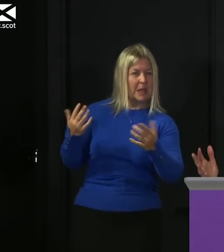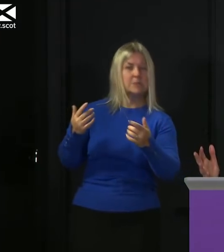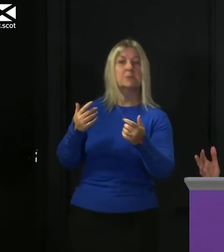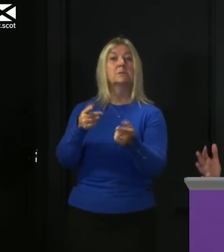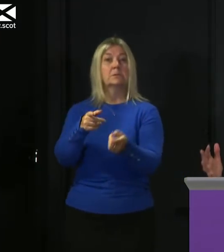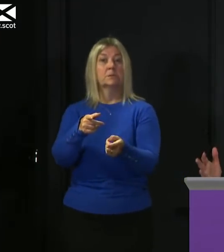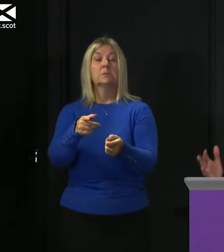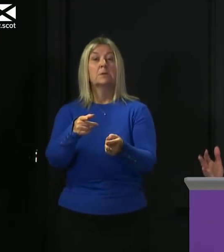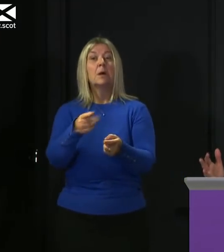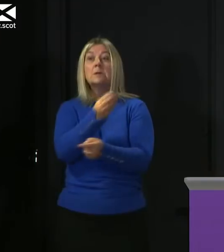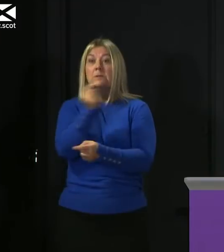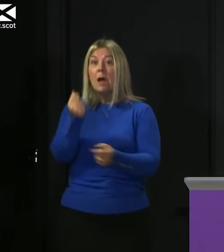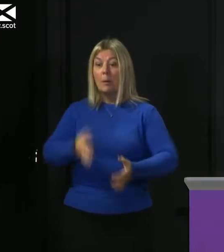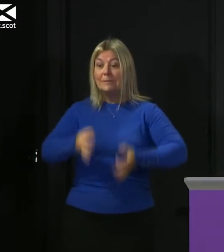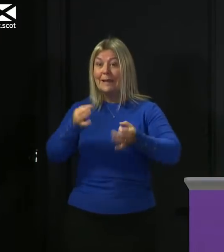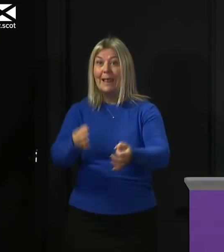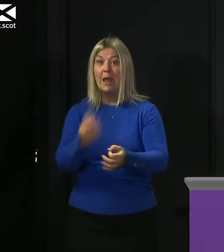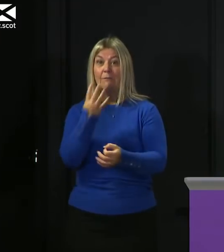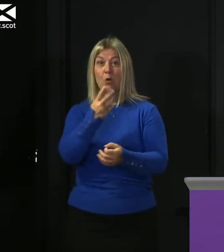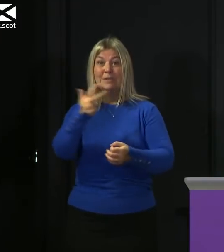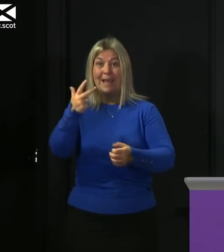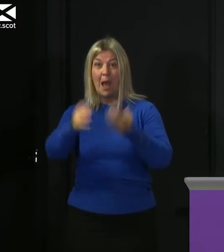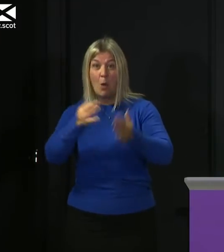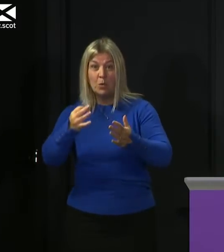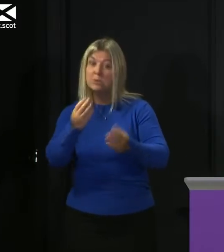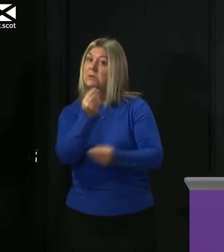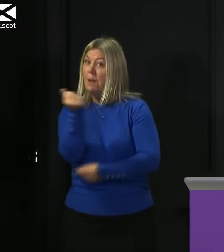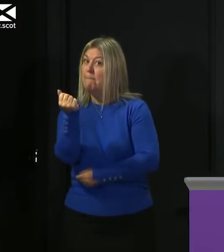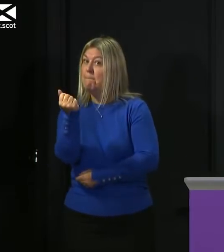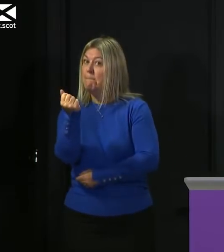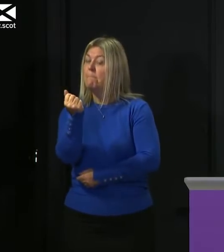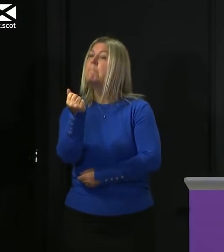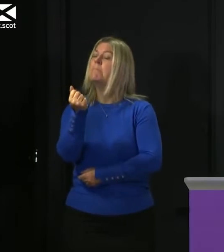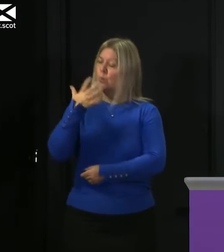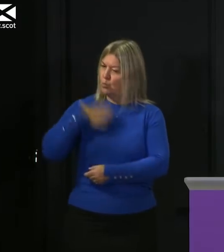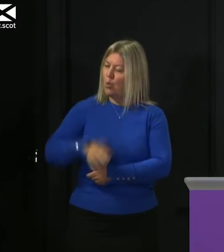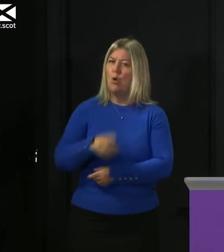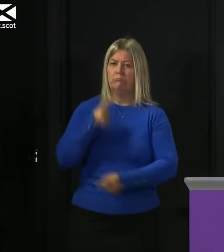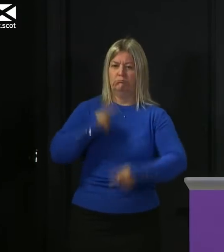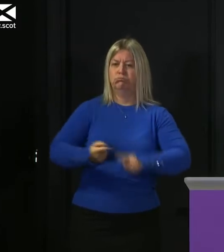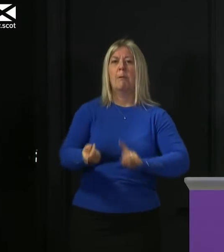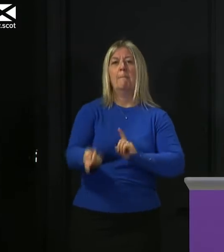more than 48-hours. We ideally want test results back in 24-hours, we definitely want as many as